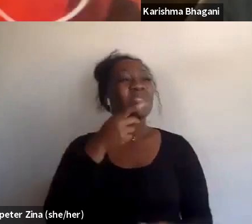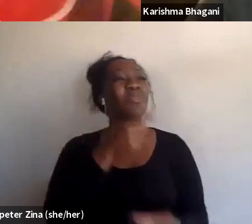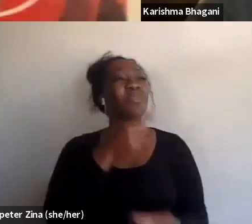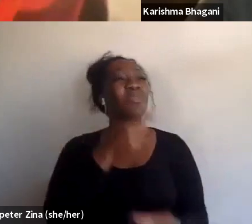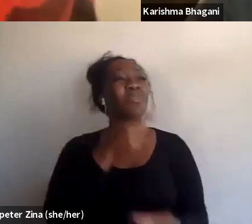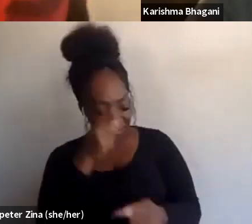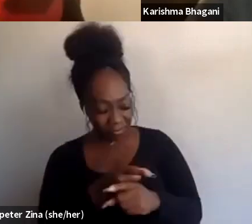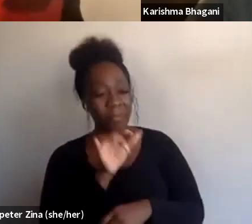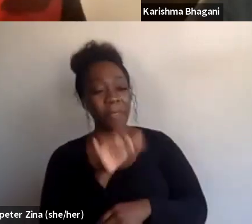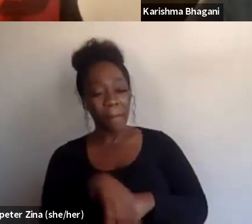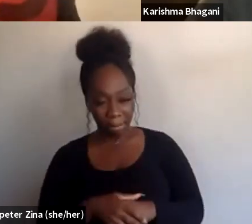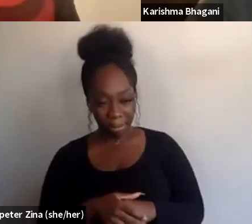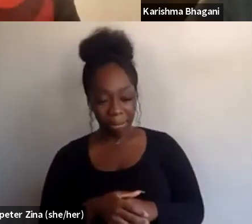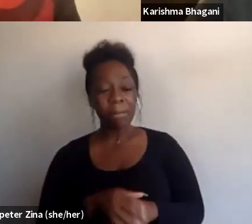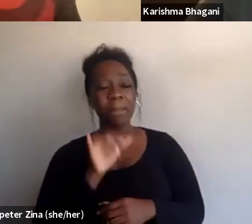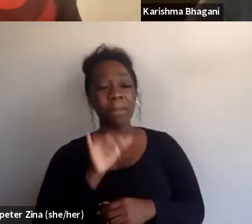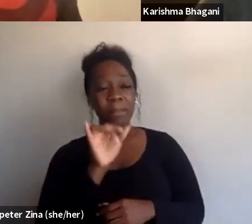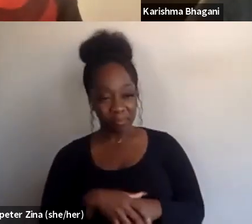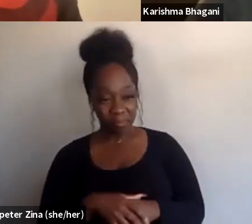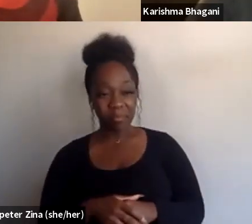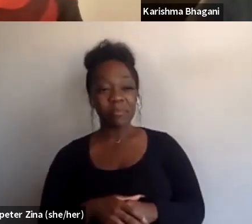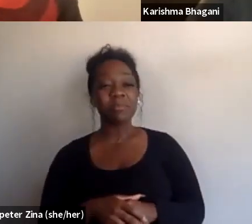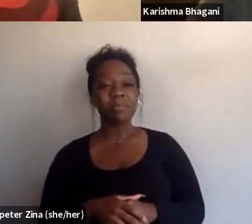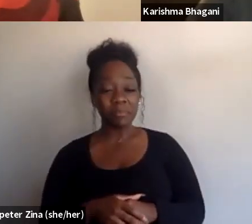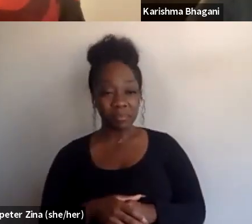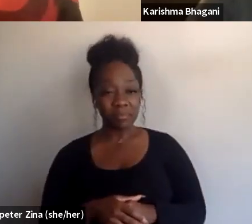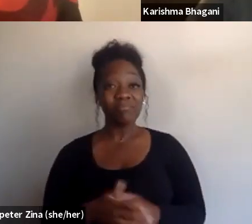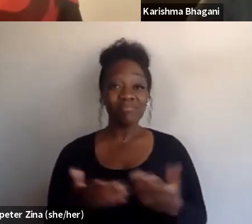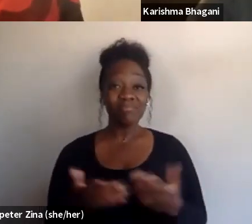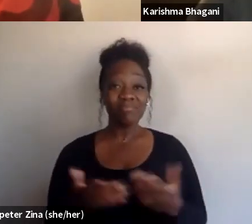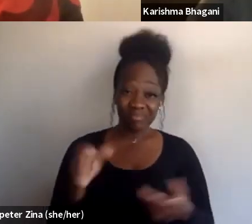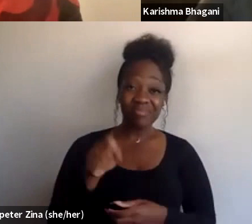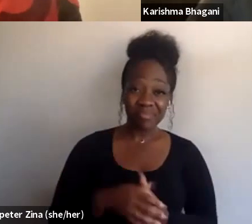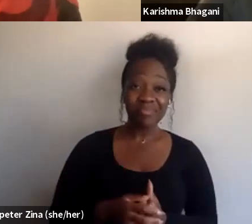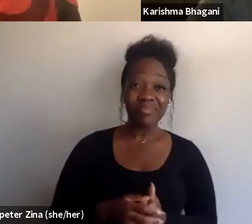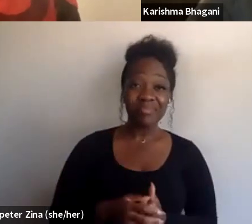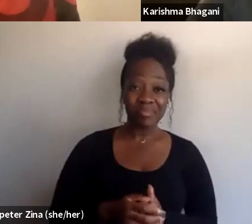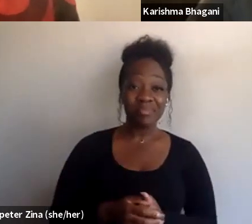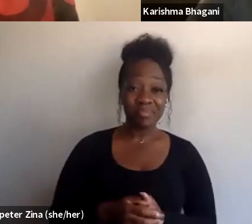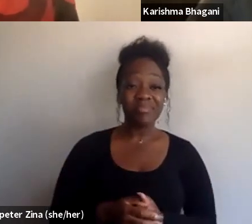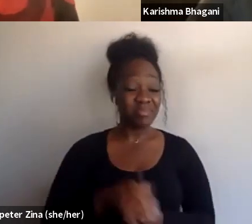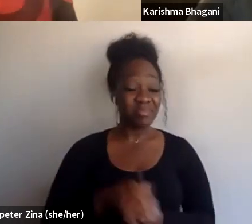Yeah. Exactly, exactly.